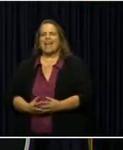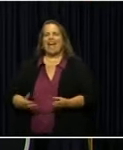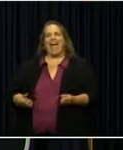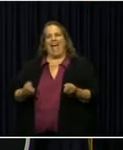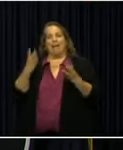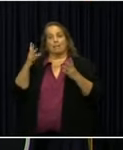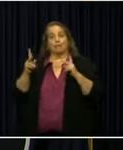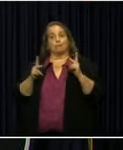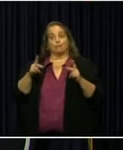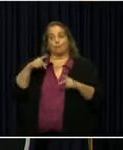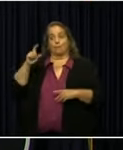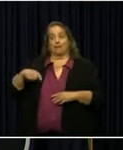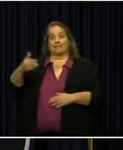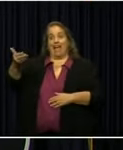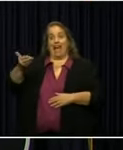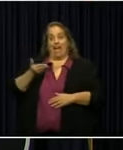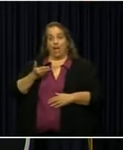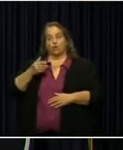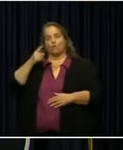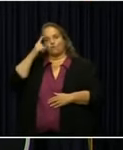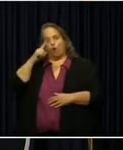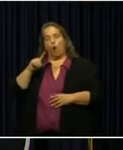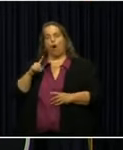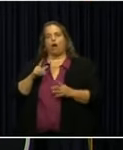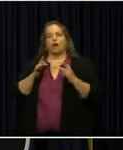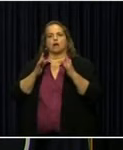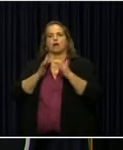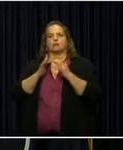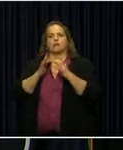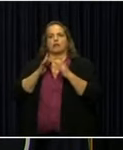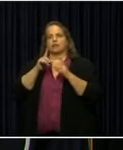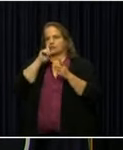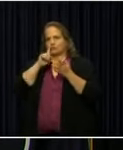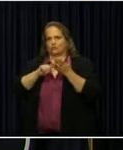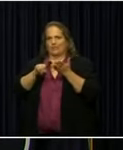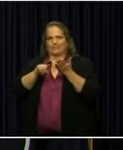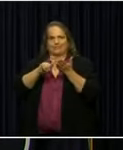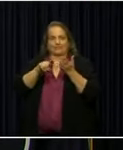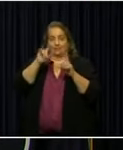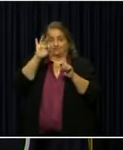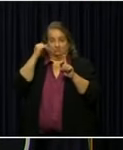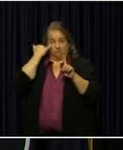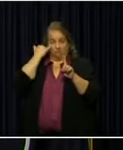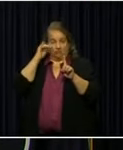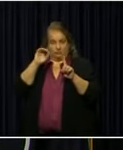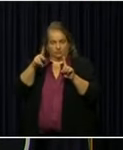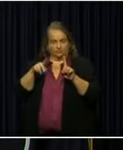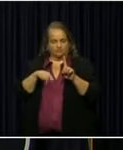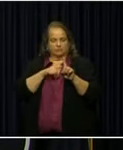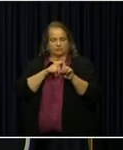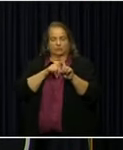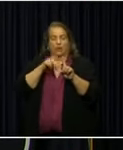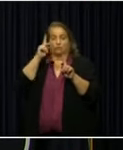AGAIN, WE ARE IN A PANDEMIC THAT WE HAVE NEVER SEEN BEFORE.